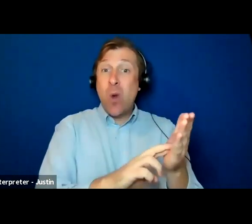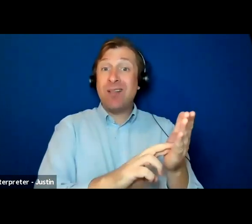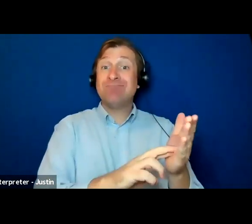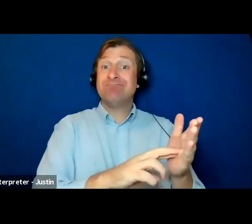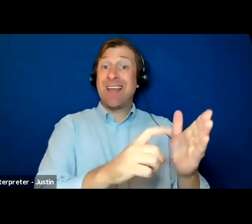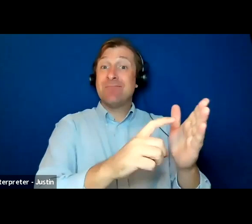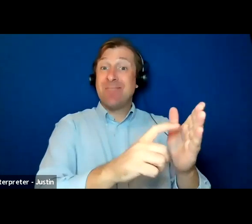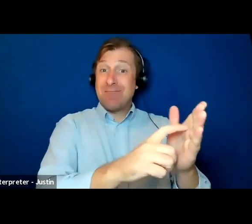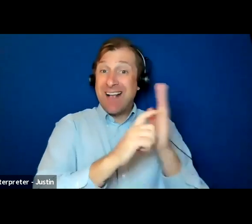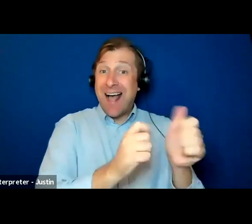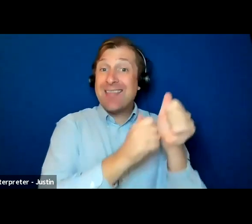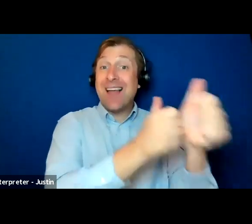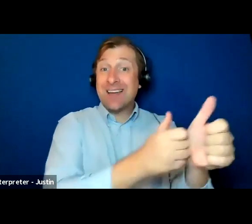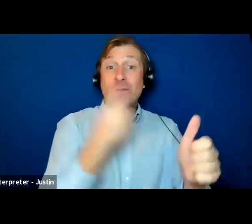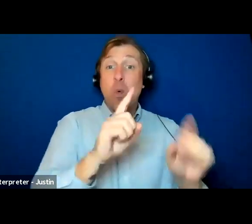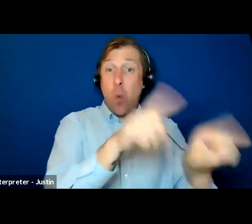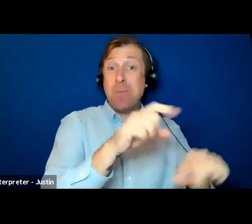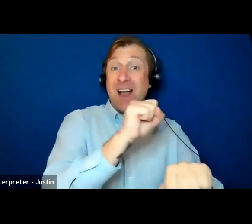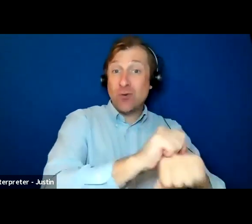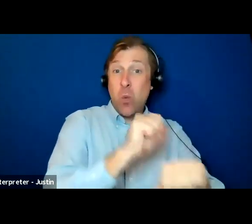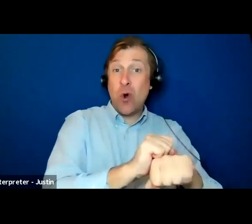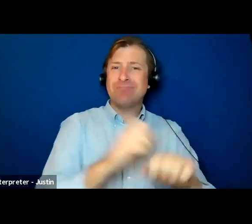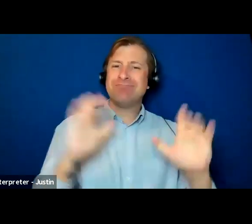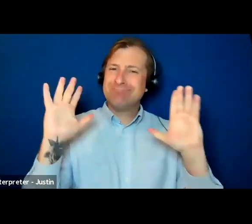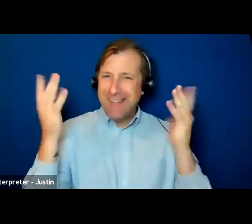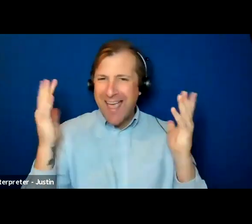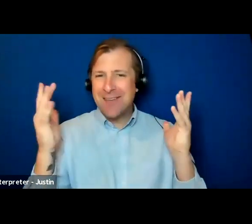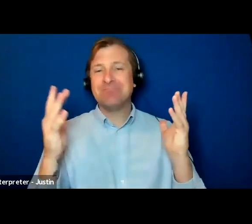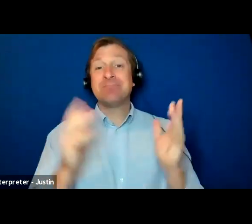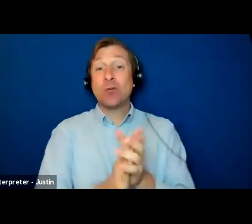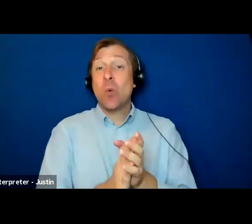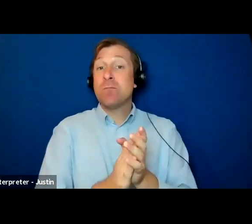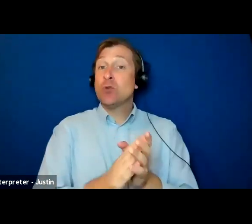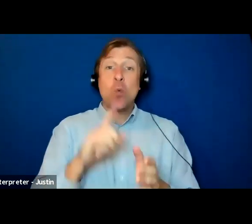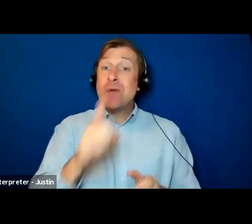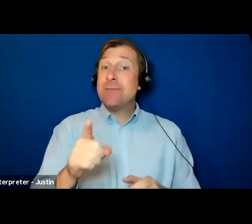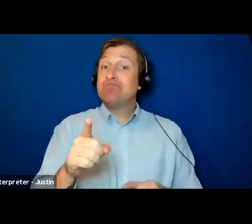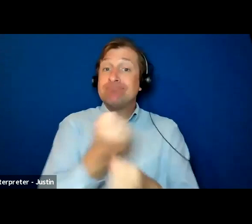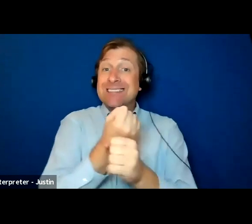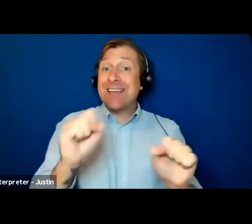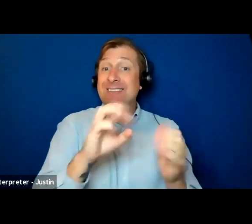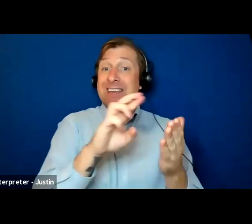The final protocols are based almost entirely on the Safe Way Forward safety protocols that were released in June.